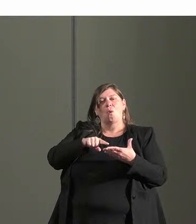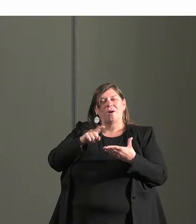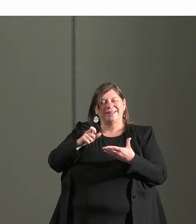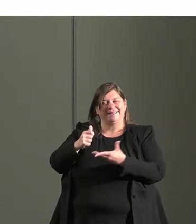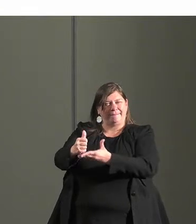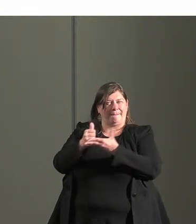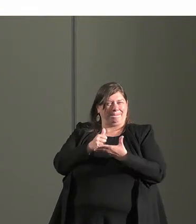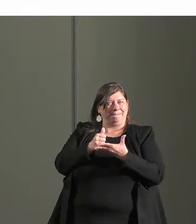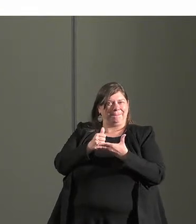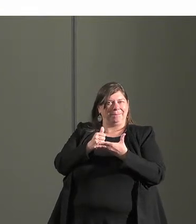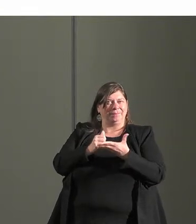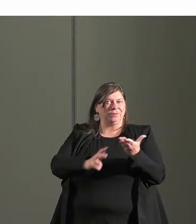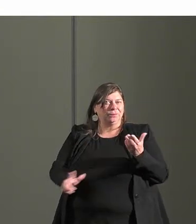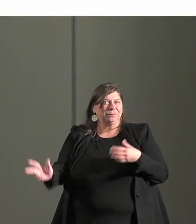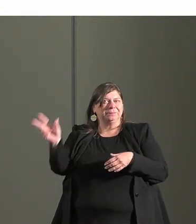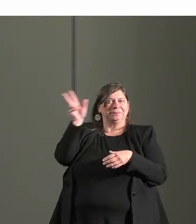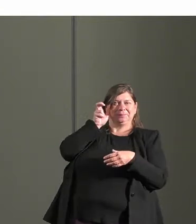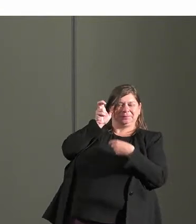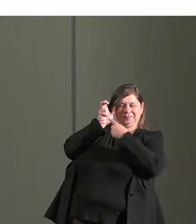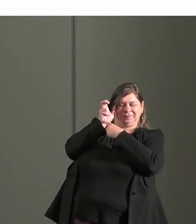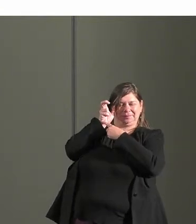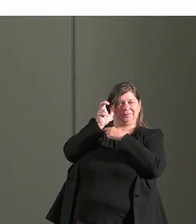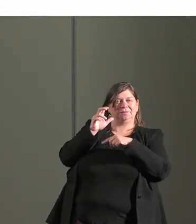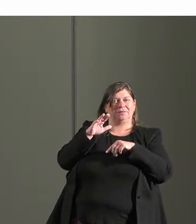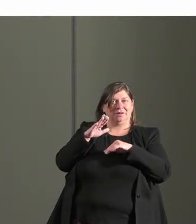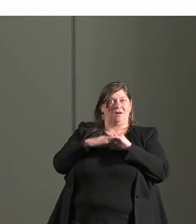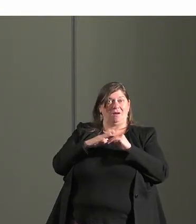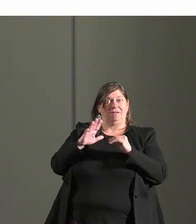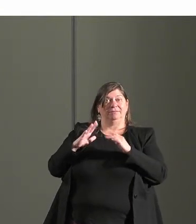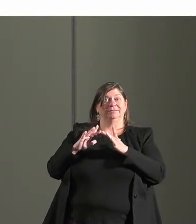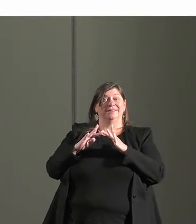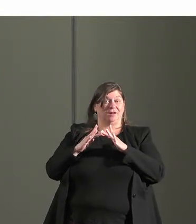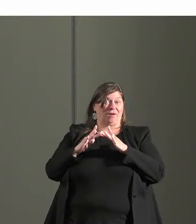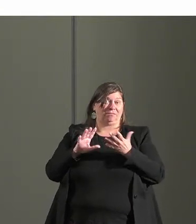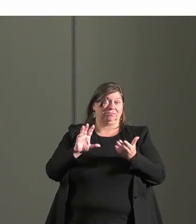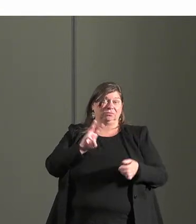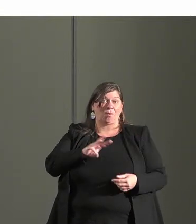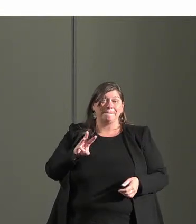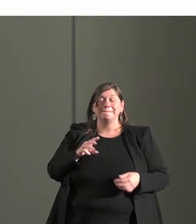to user that struggle or need the boost for reading